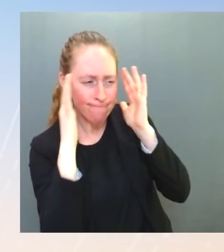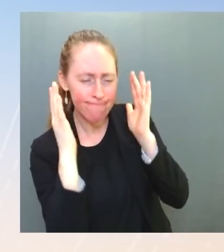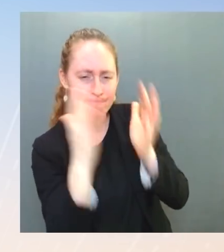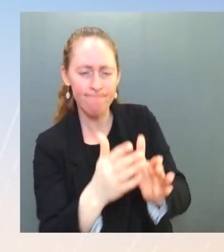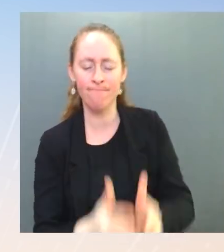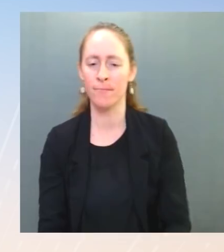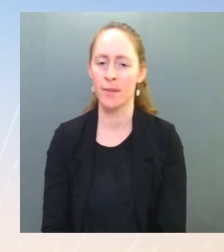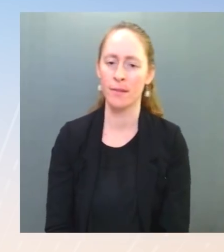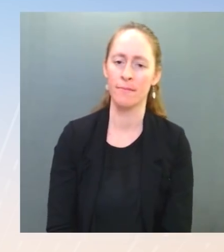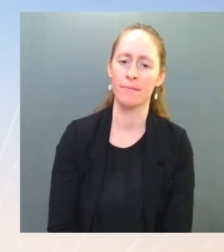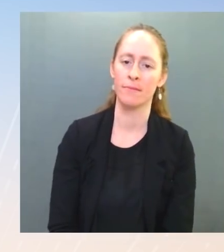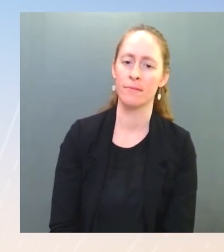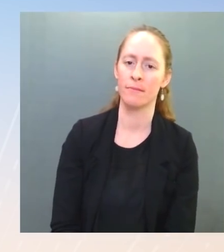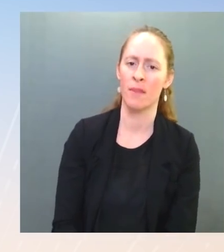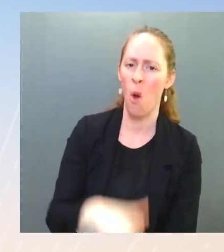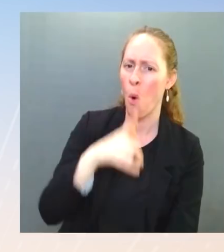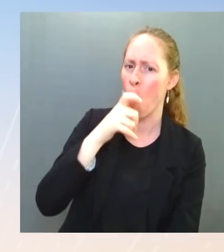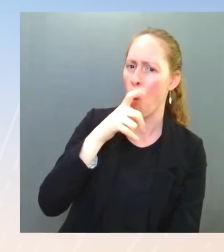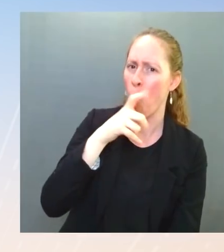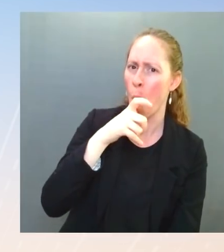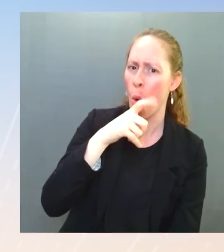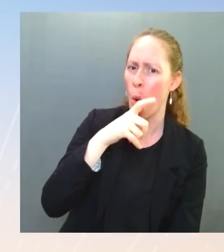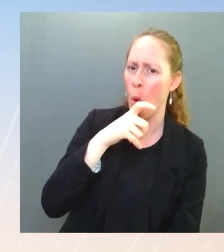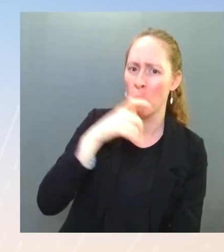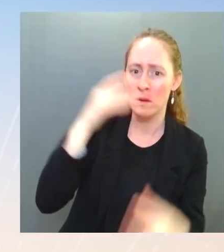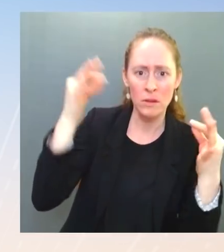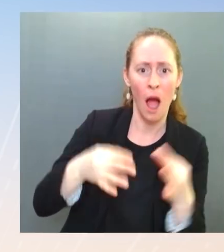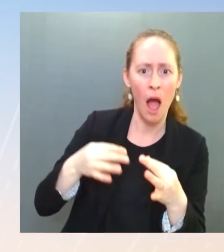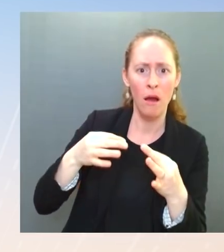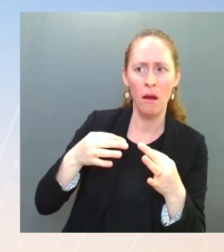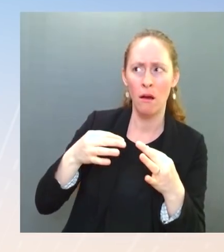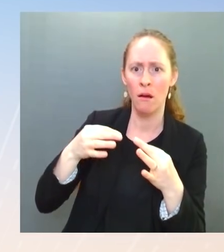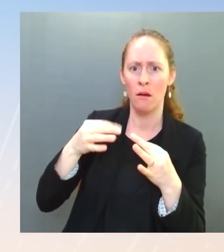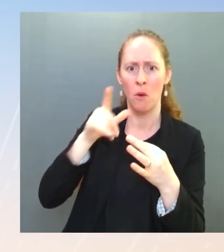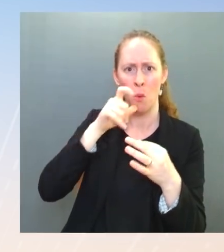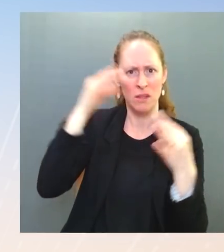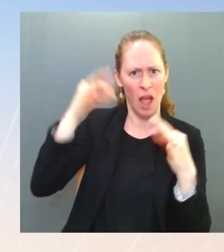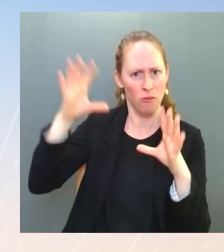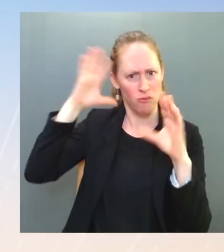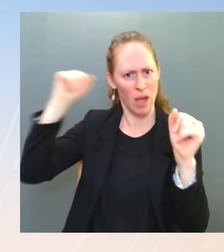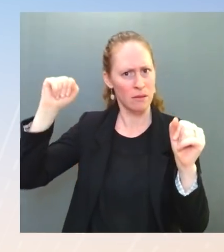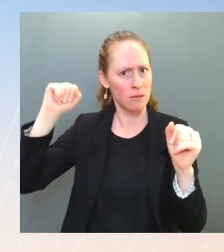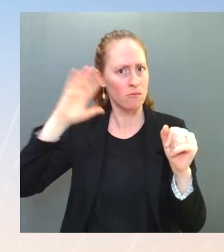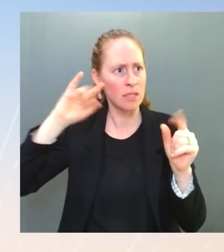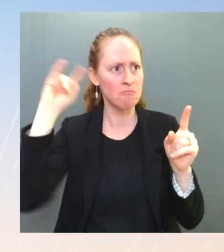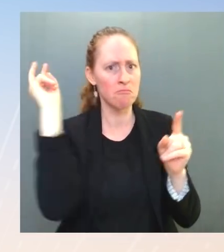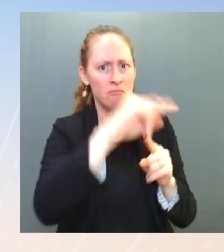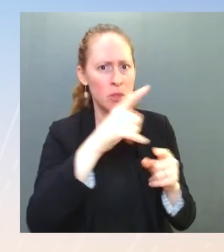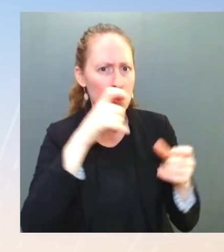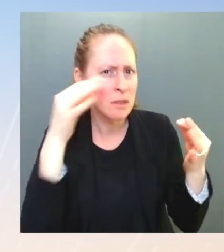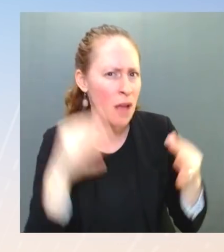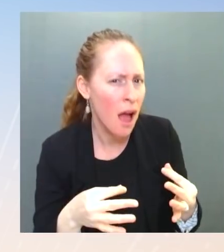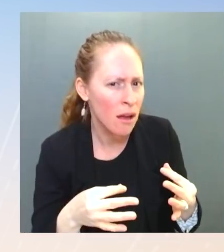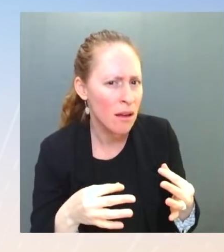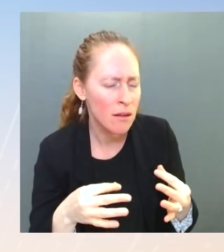Ms. Psaki: In what way? The Press: He had said when he was in Poland, that he expressed interest in going to Ukraine, but, "They wouldn't let me." So I'm wondering who influences that.